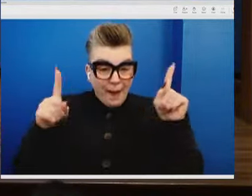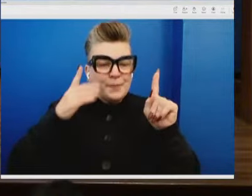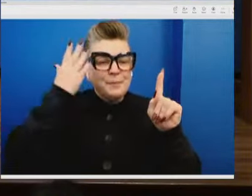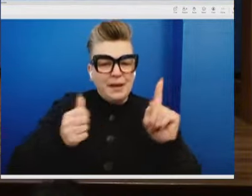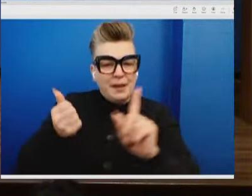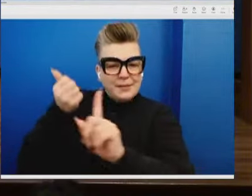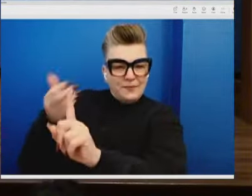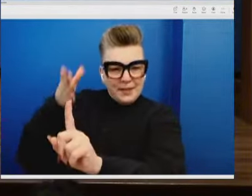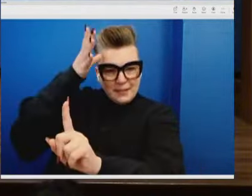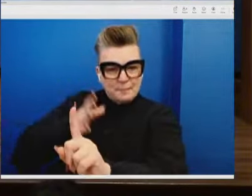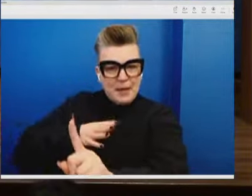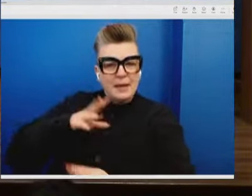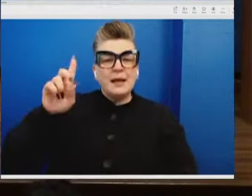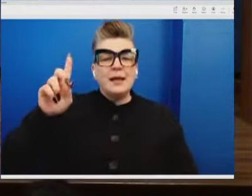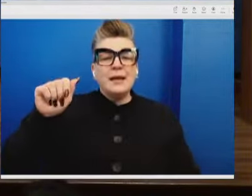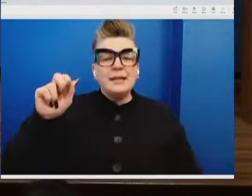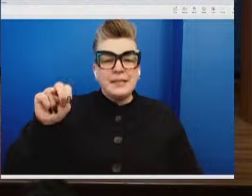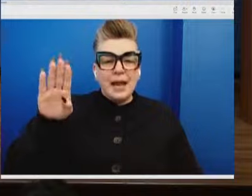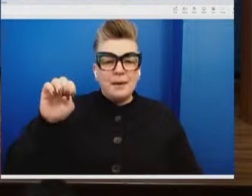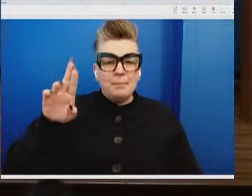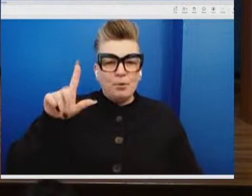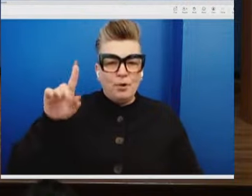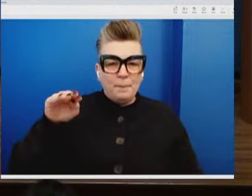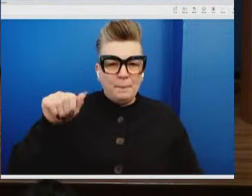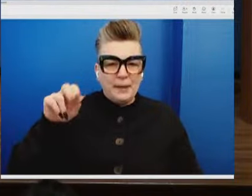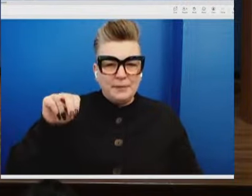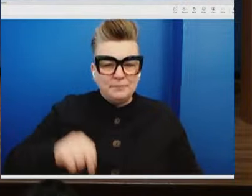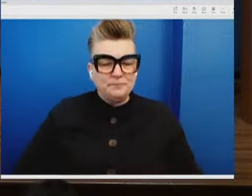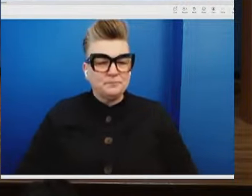Daniel Brillman: Thank you, Administrator Oz. Dan Brillman,